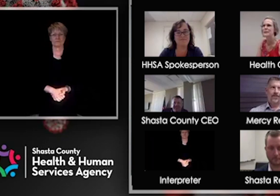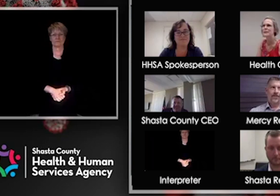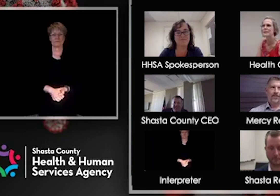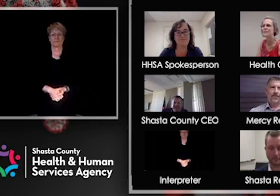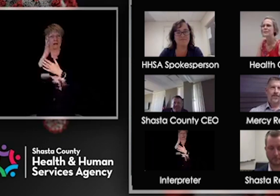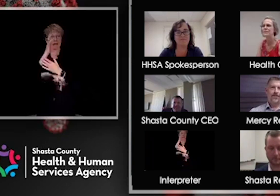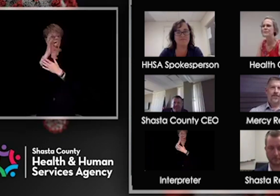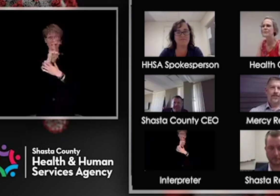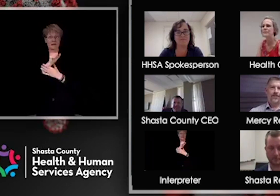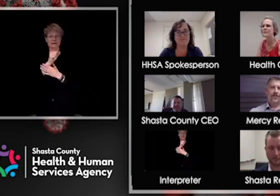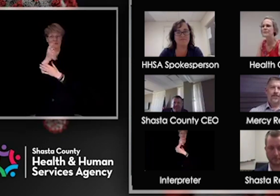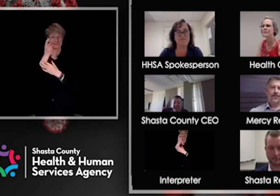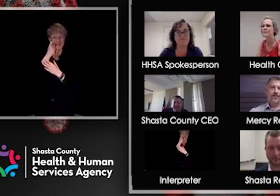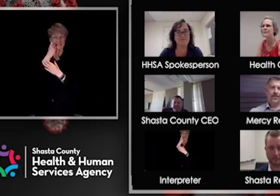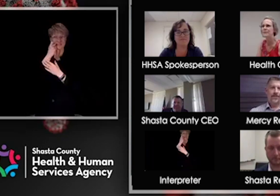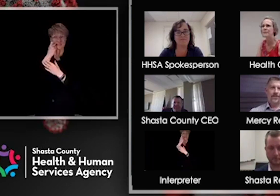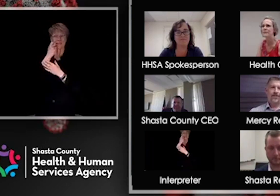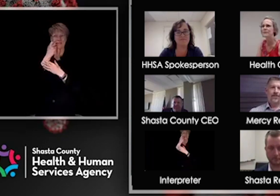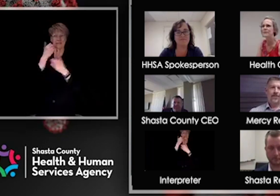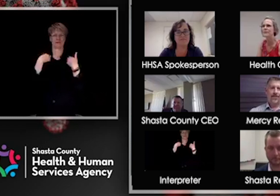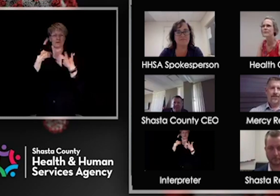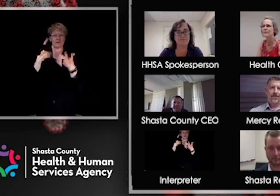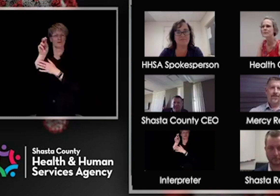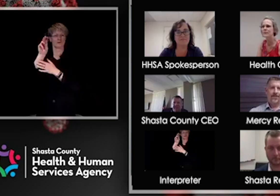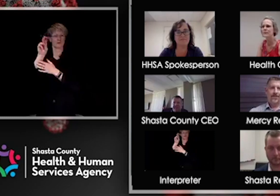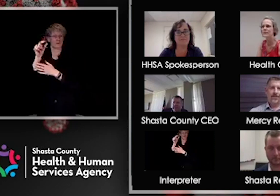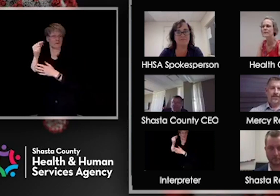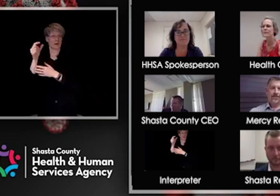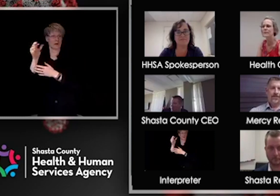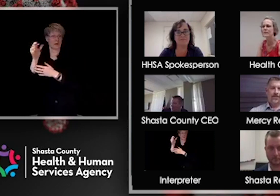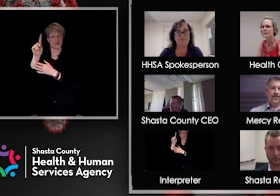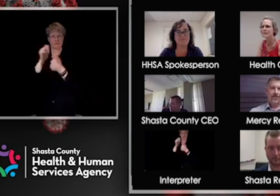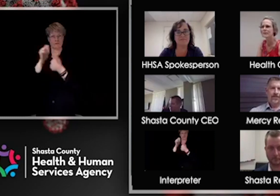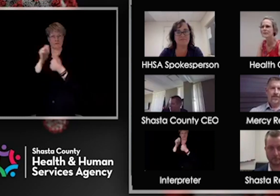and supposedly there’s a pretty big race coming up this weekend – Friday, Saturday,